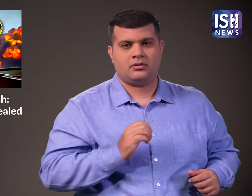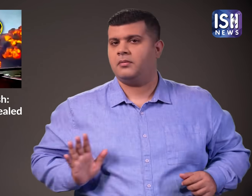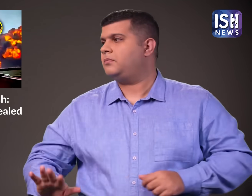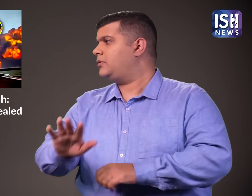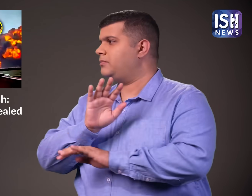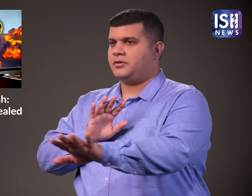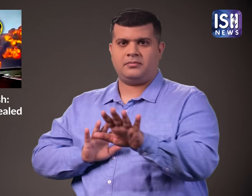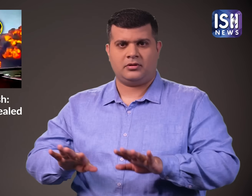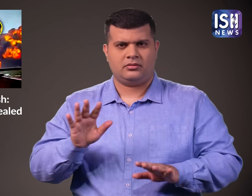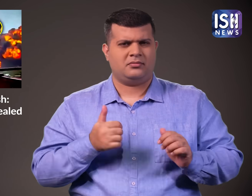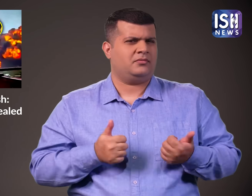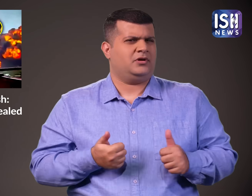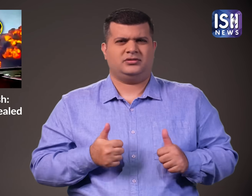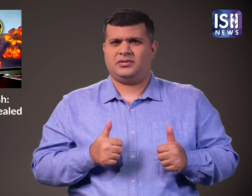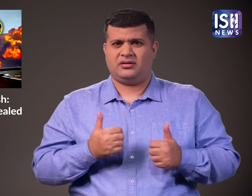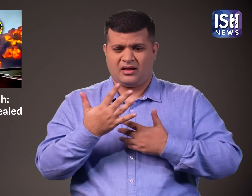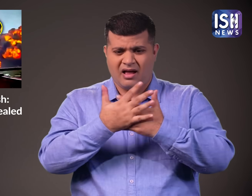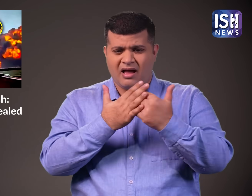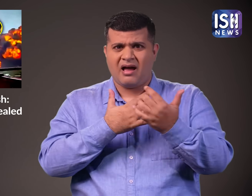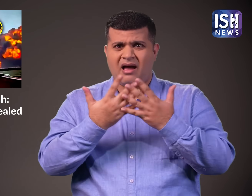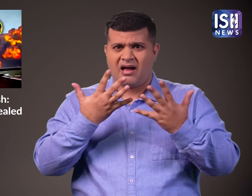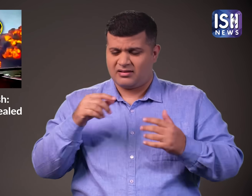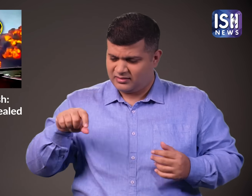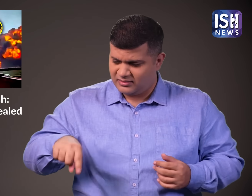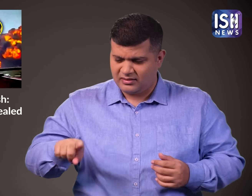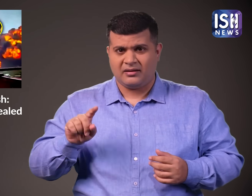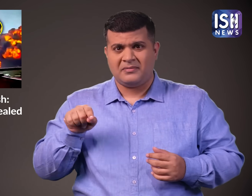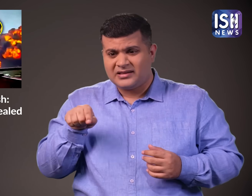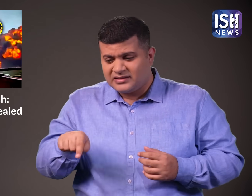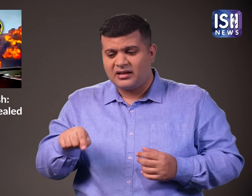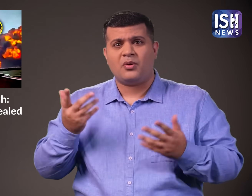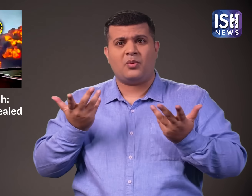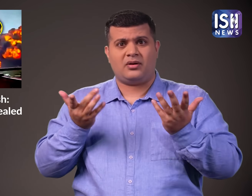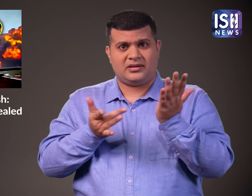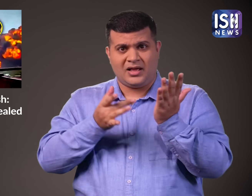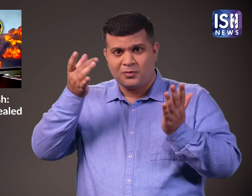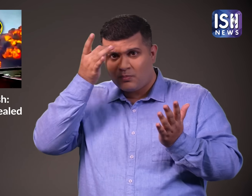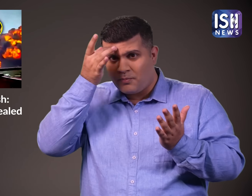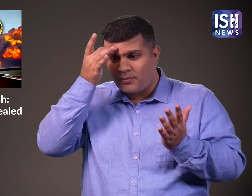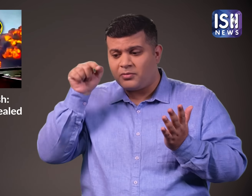Or a slight push? Not possible! The switch has to be turned off manually. Was there a technical glitch?